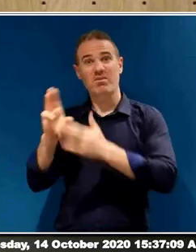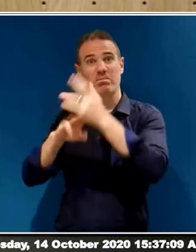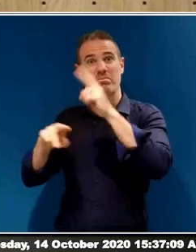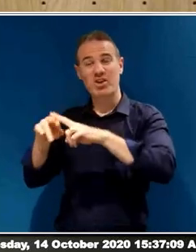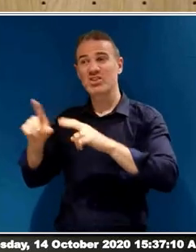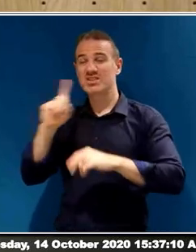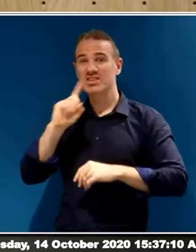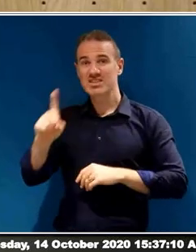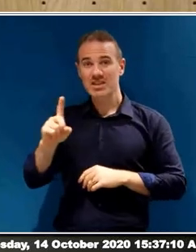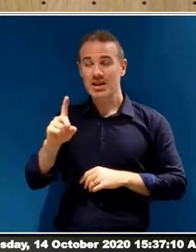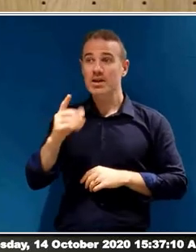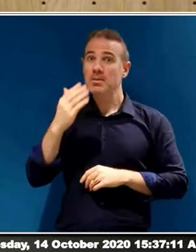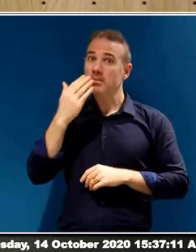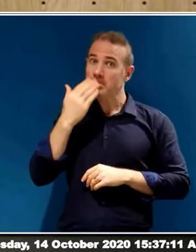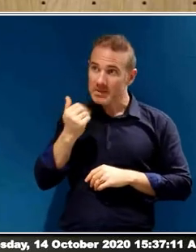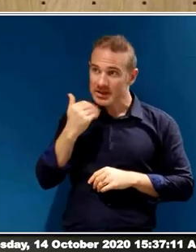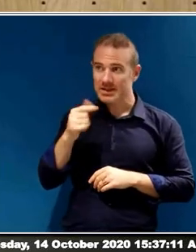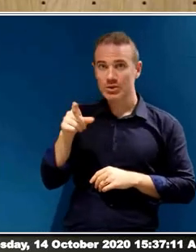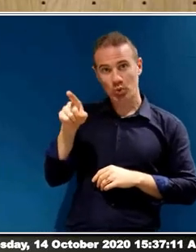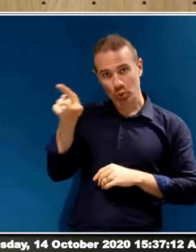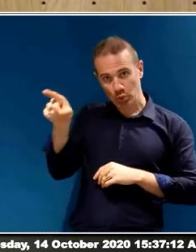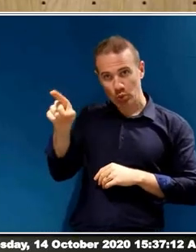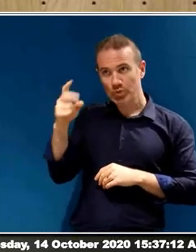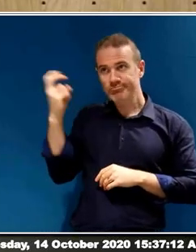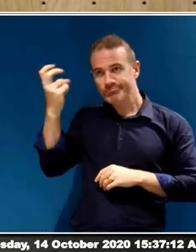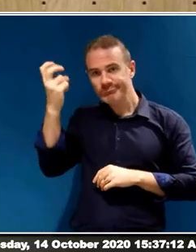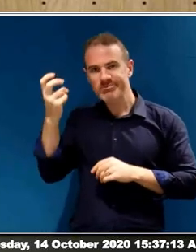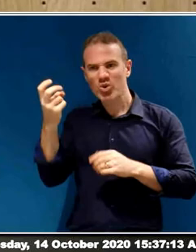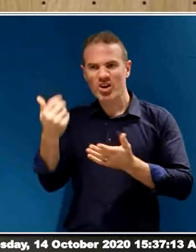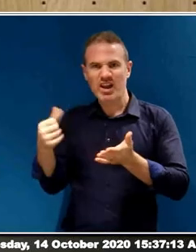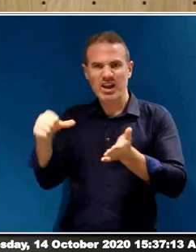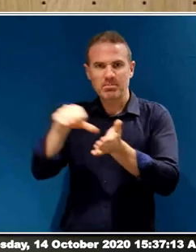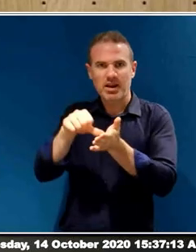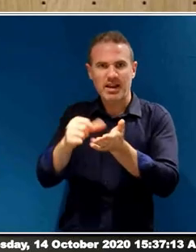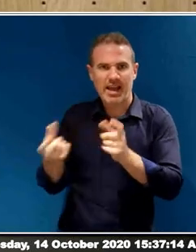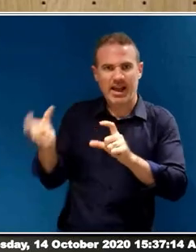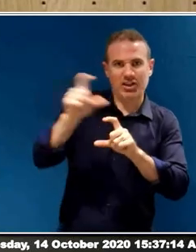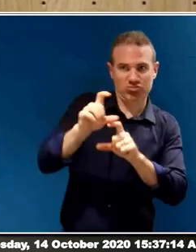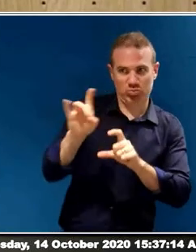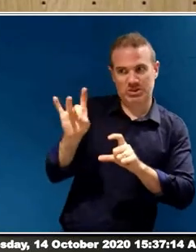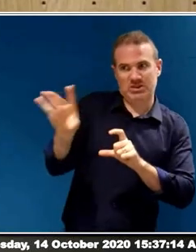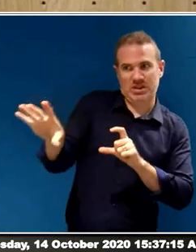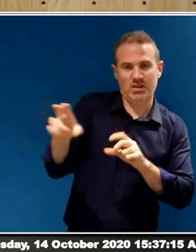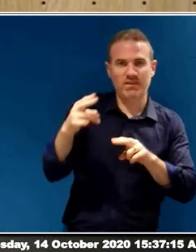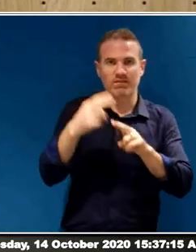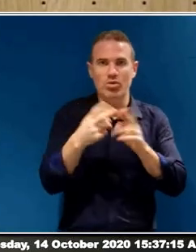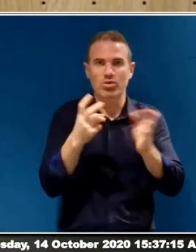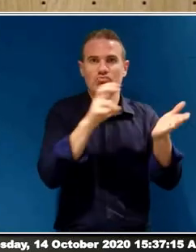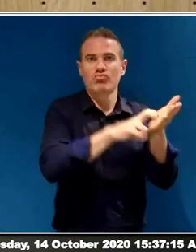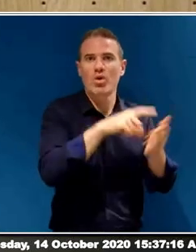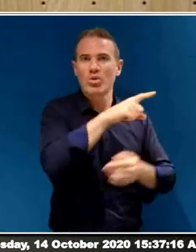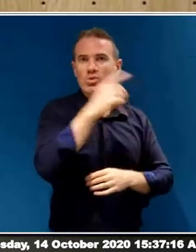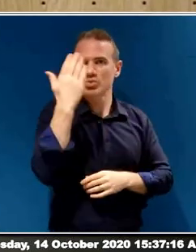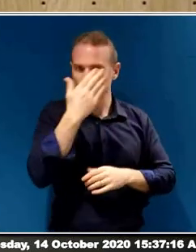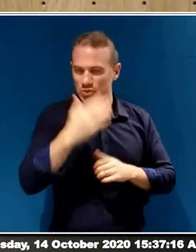additional financial support for their child's enrolment. And 24 per cent of the families told us that their child